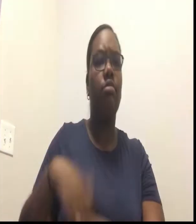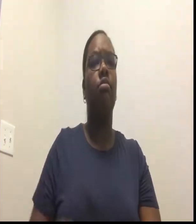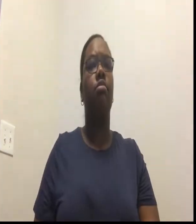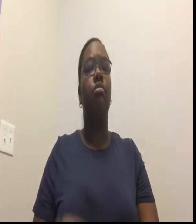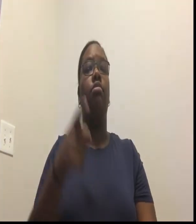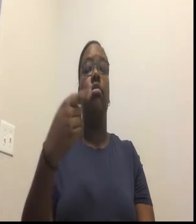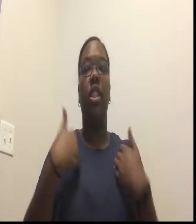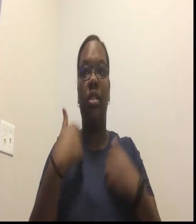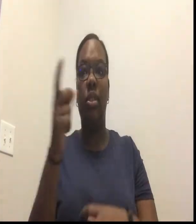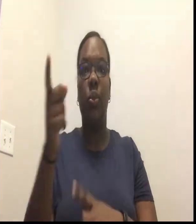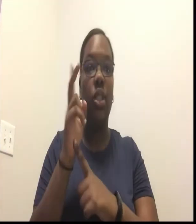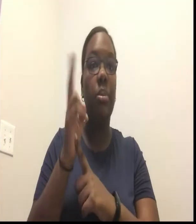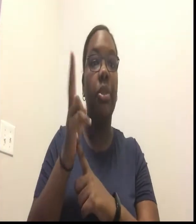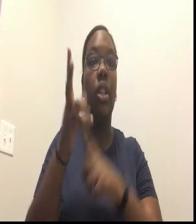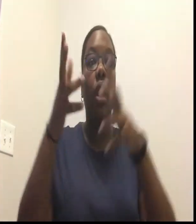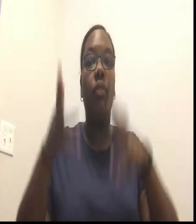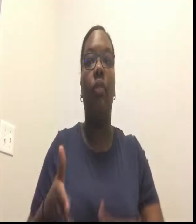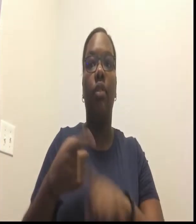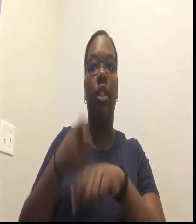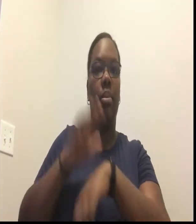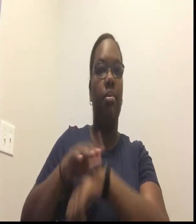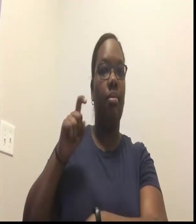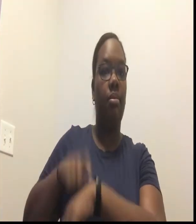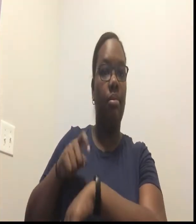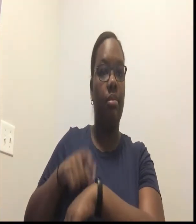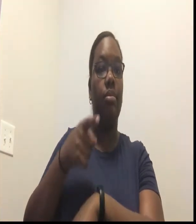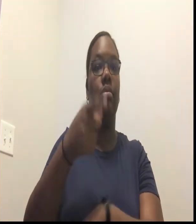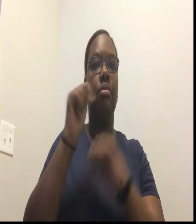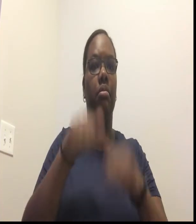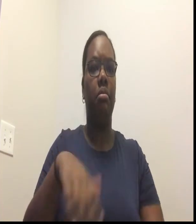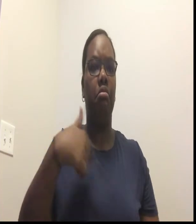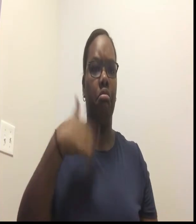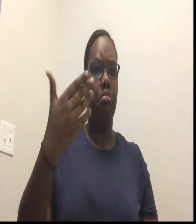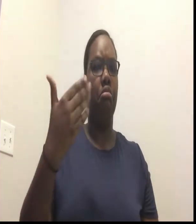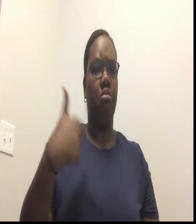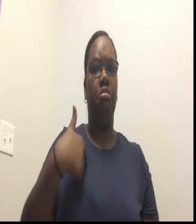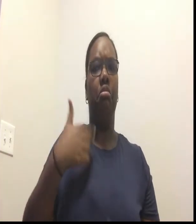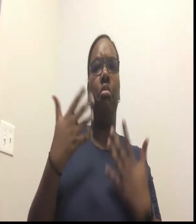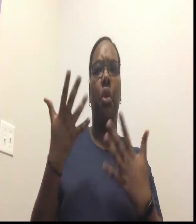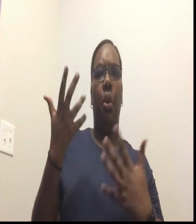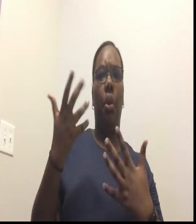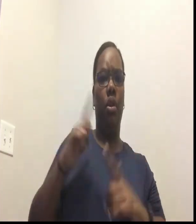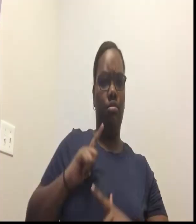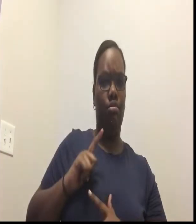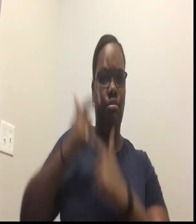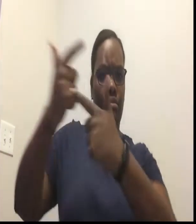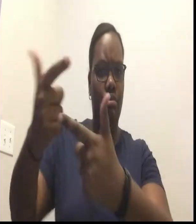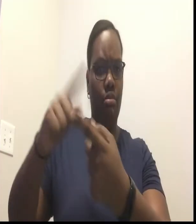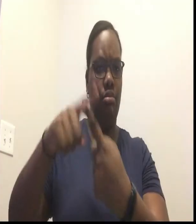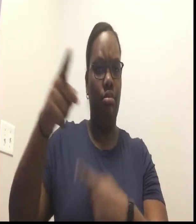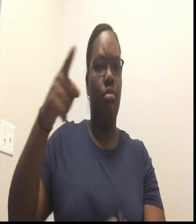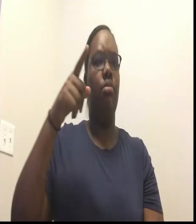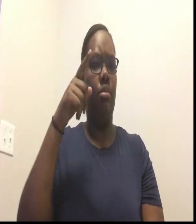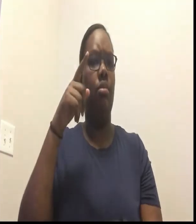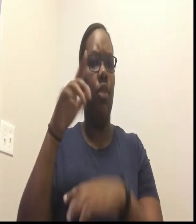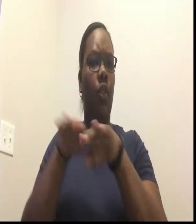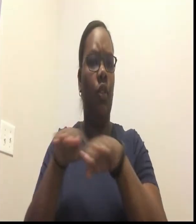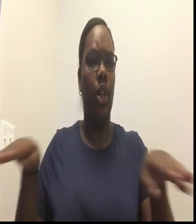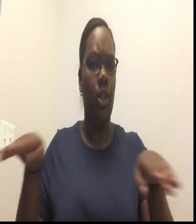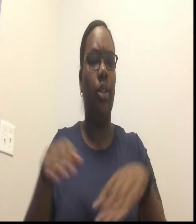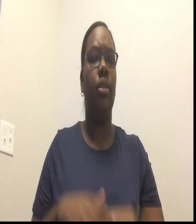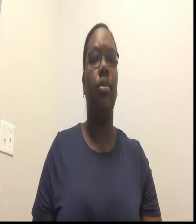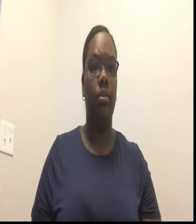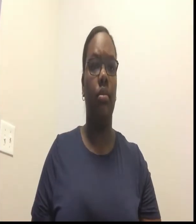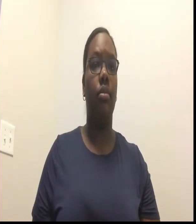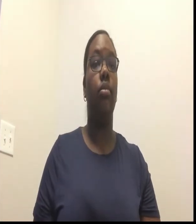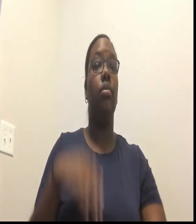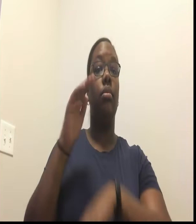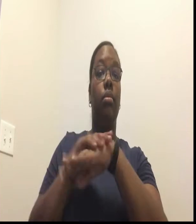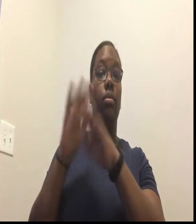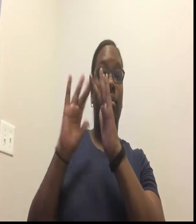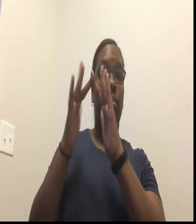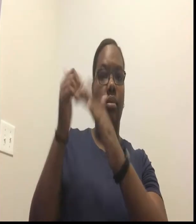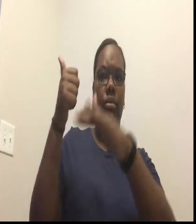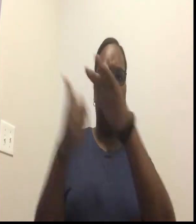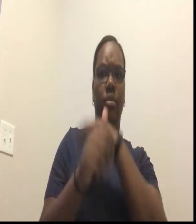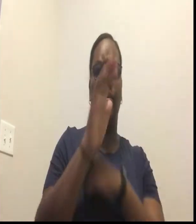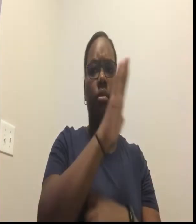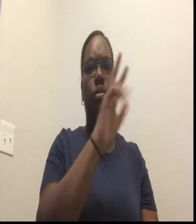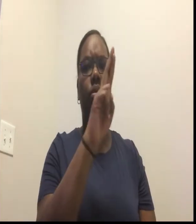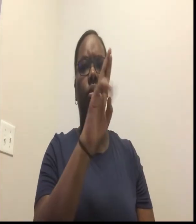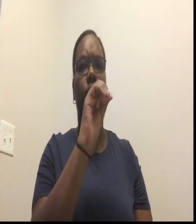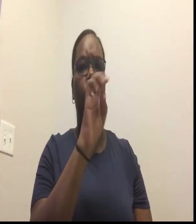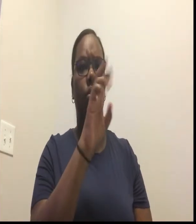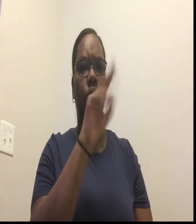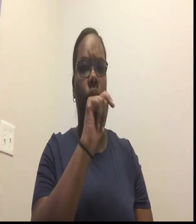you can yield your time "I yield the floor." On the website under Robert's